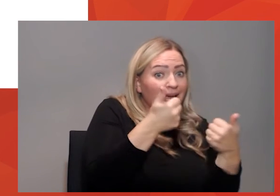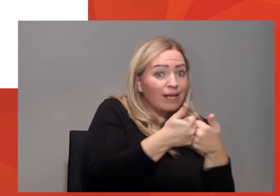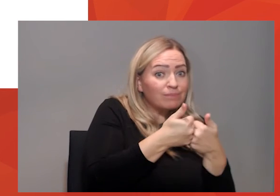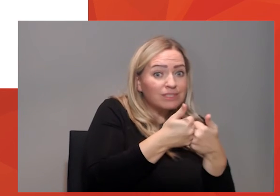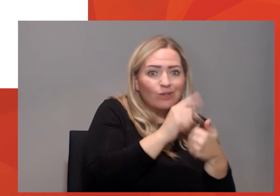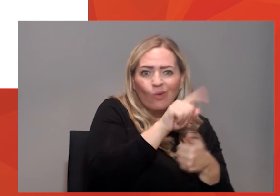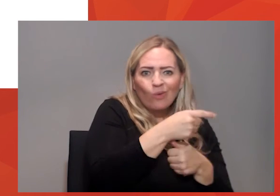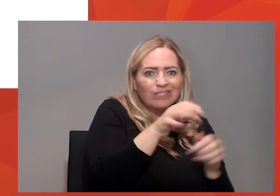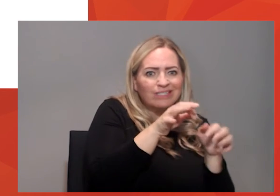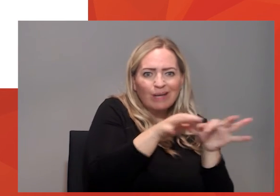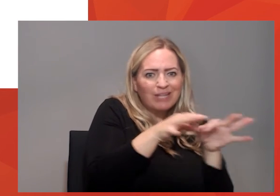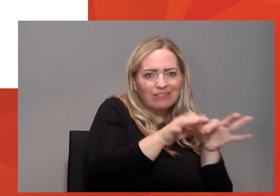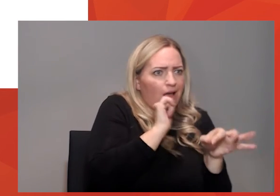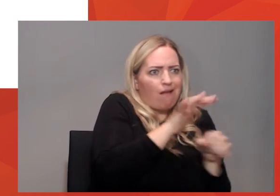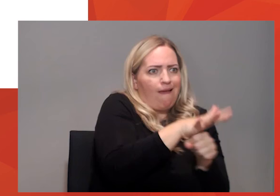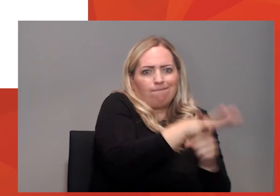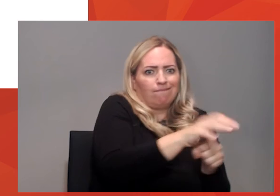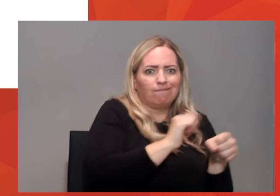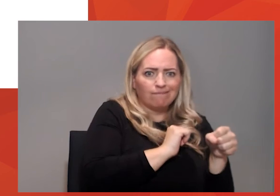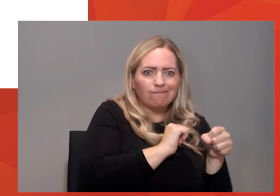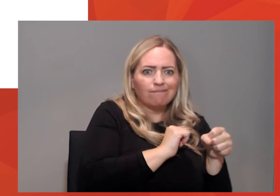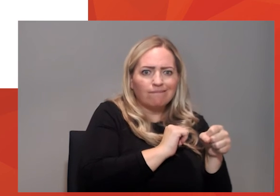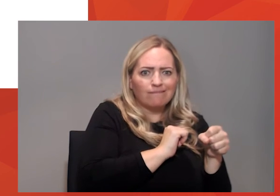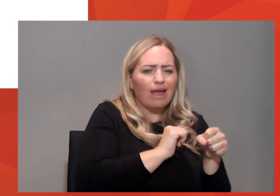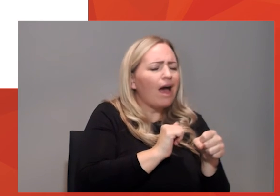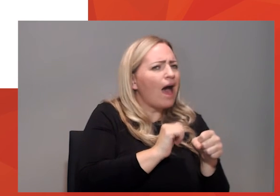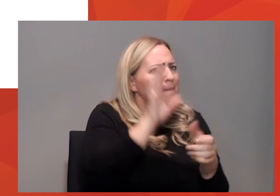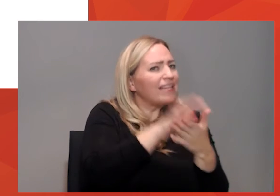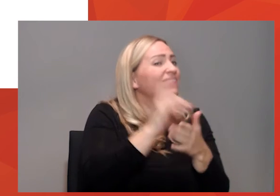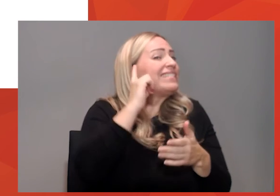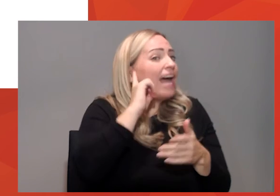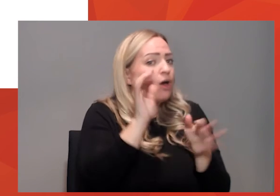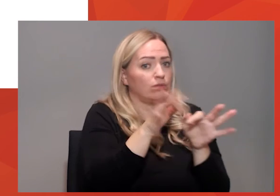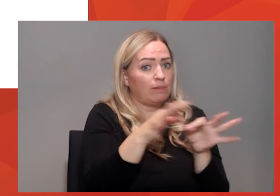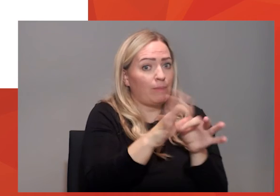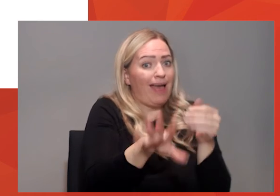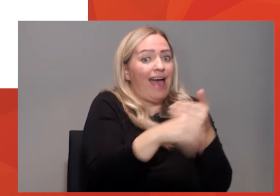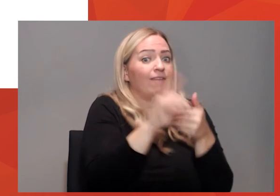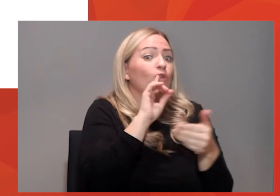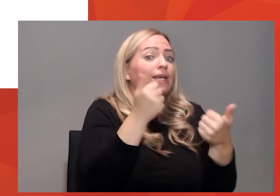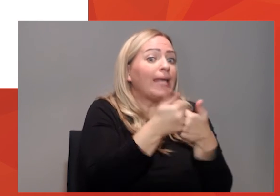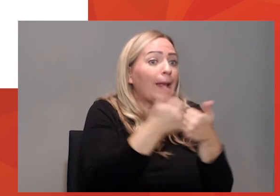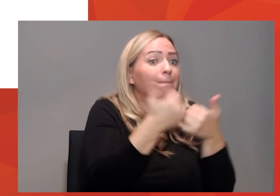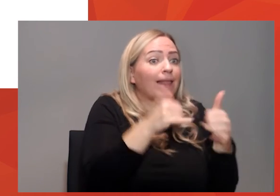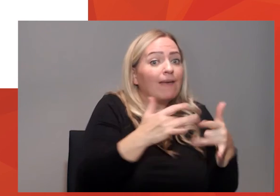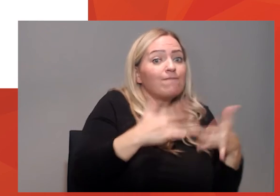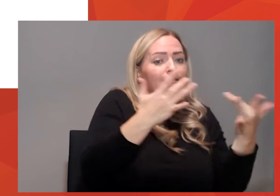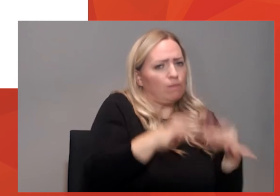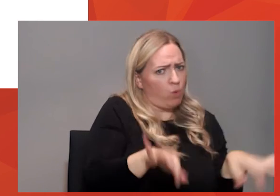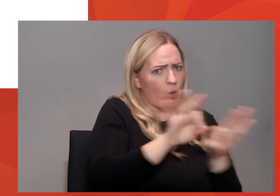the only subtitles is not enough. Again, I do believe that a sound subtitles for gameplay events is very important to have.